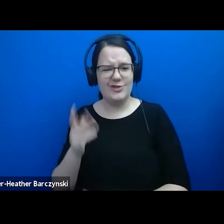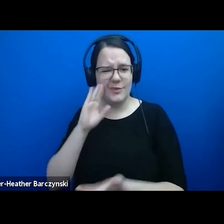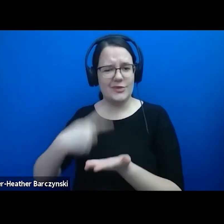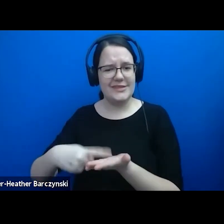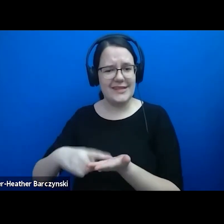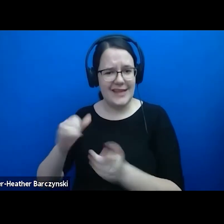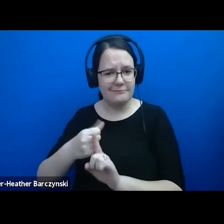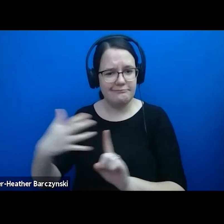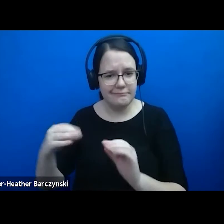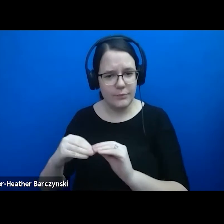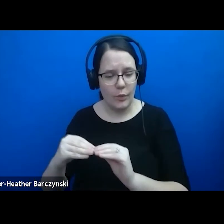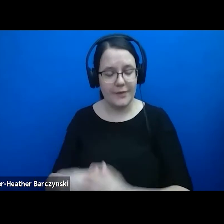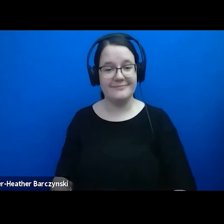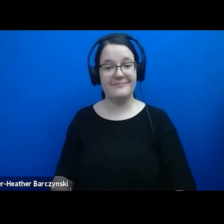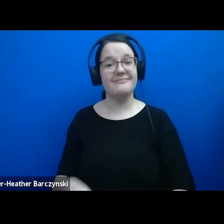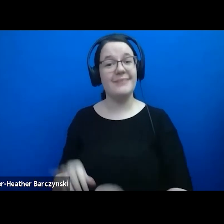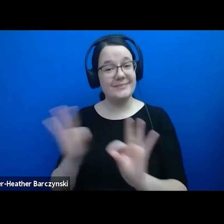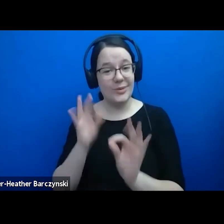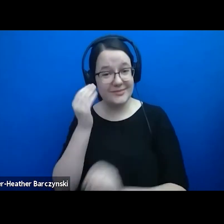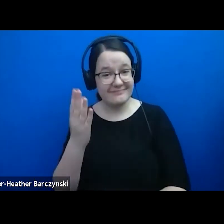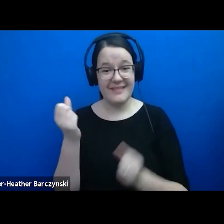to say that there are many things we don't know about vaccines one of the most important